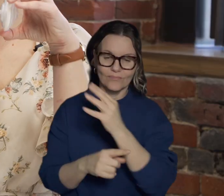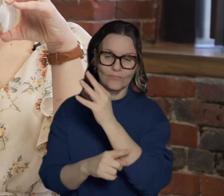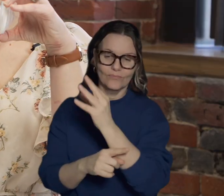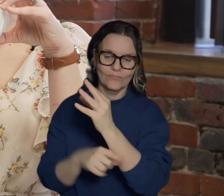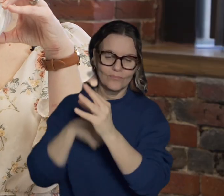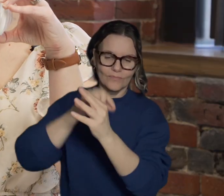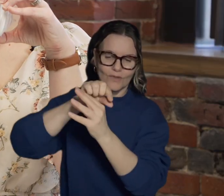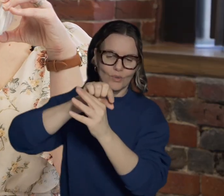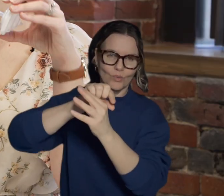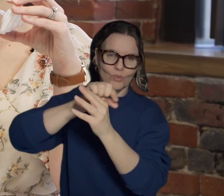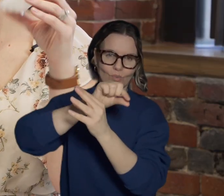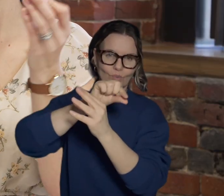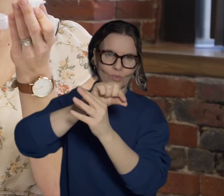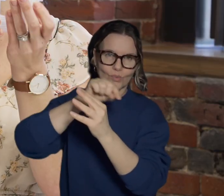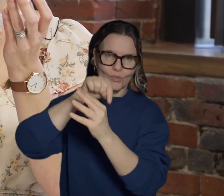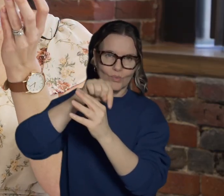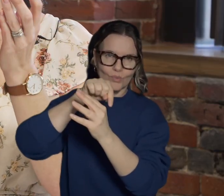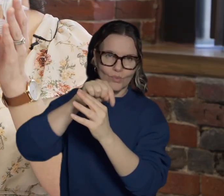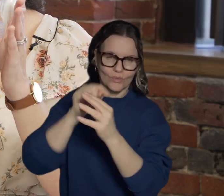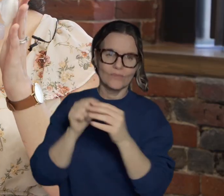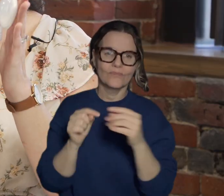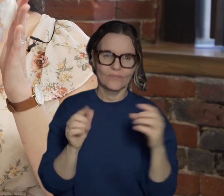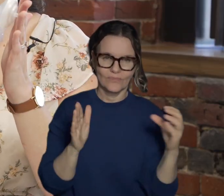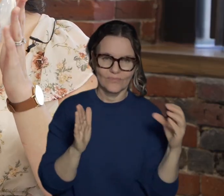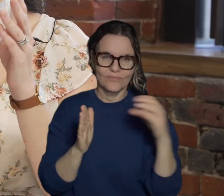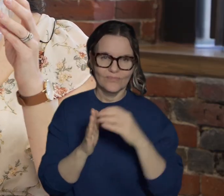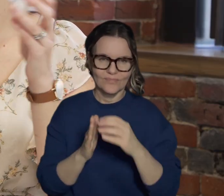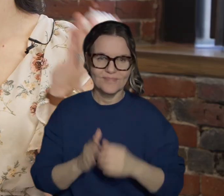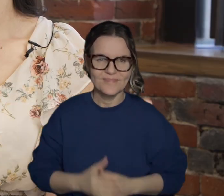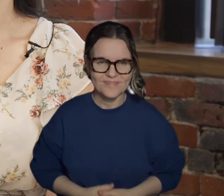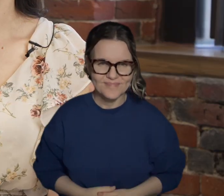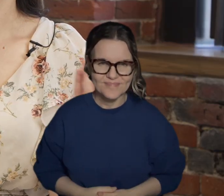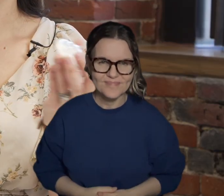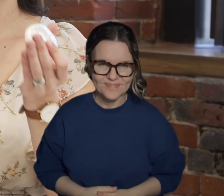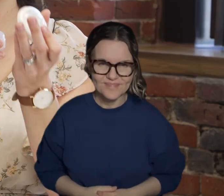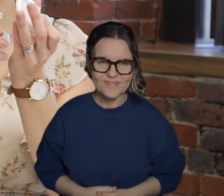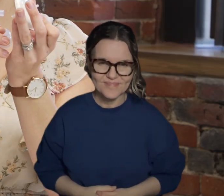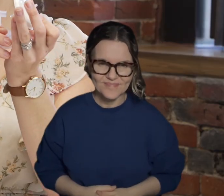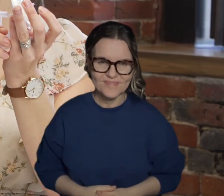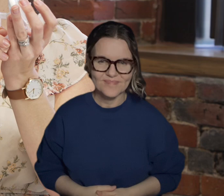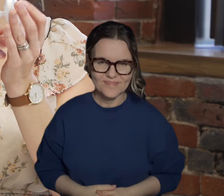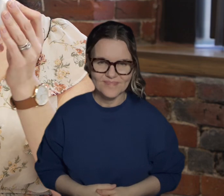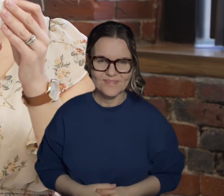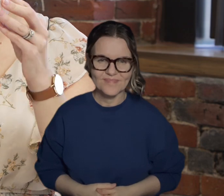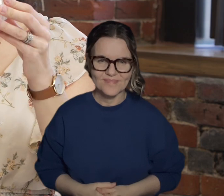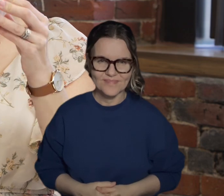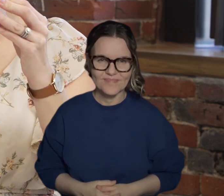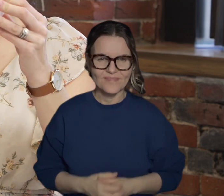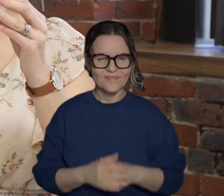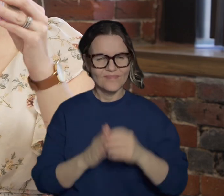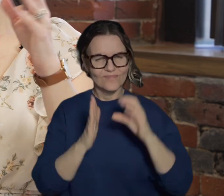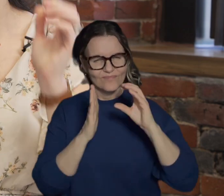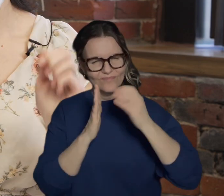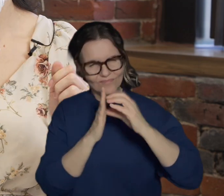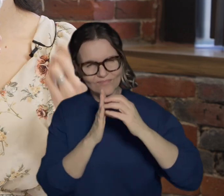your breast shield in this circle here one of them is going to be really loose and kind of fall right out and the other one's going to be nice and tight and secure